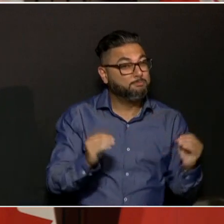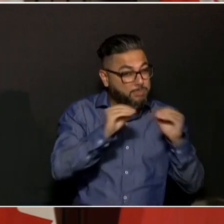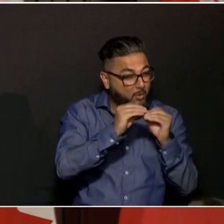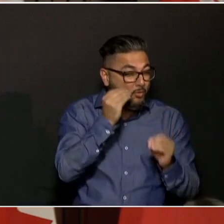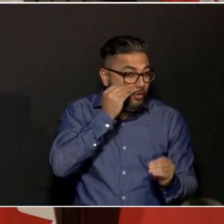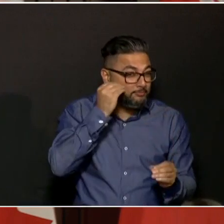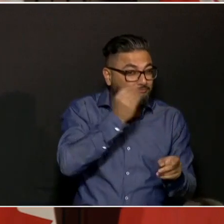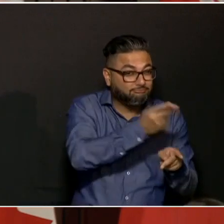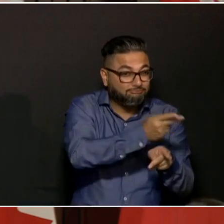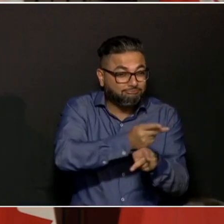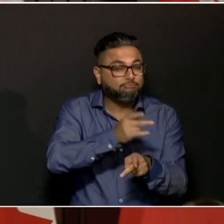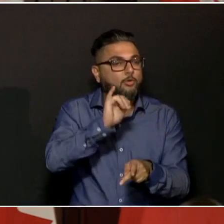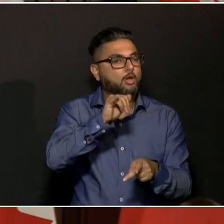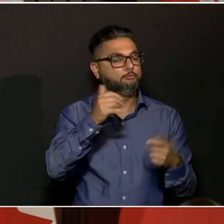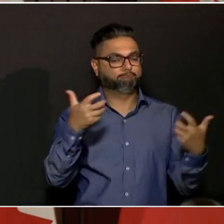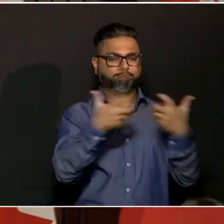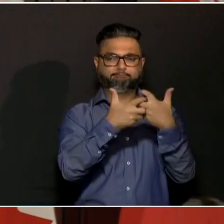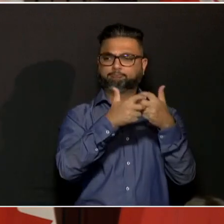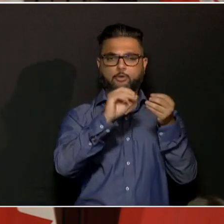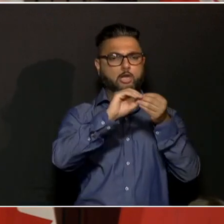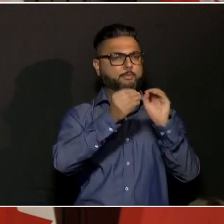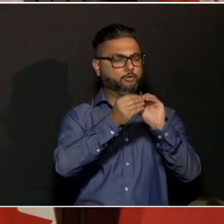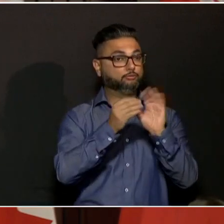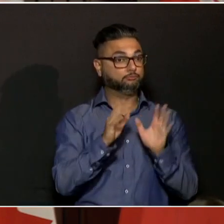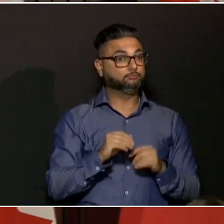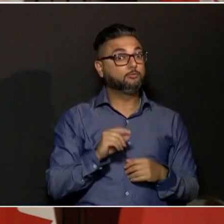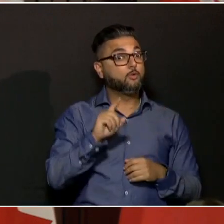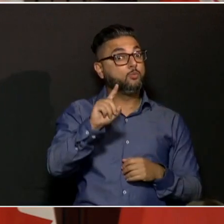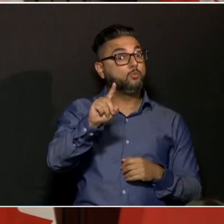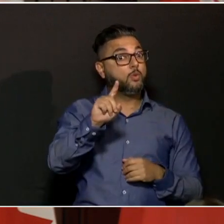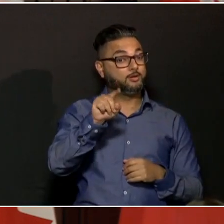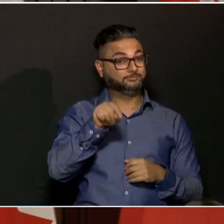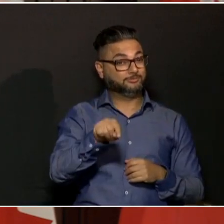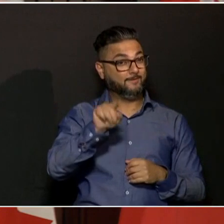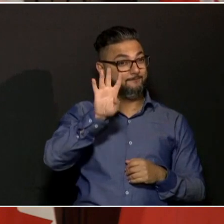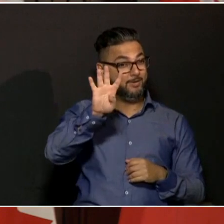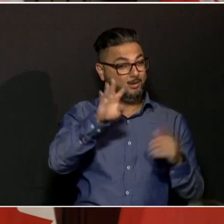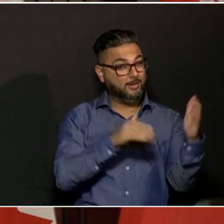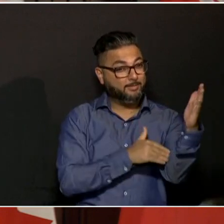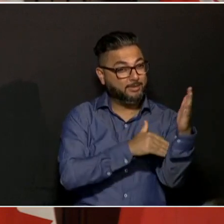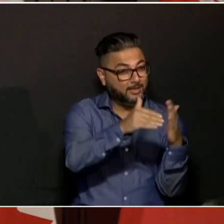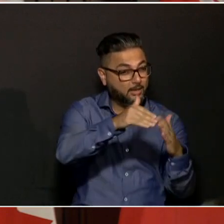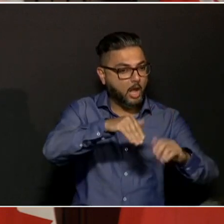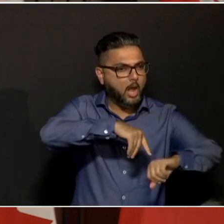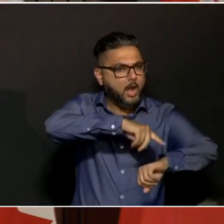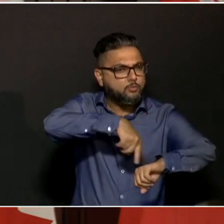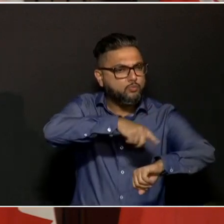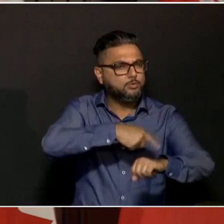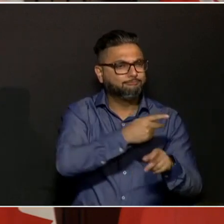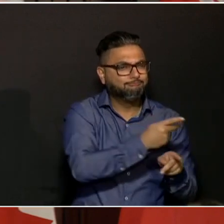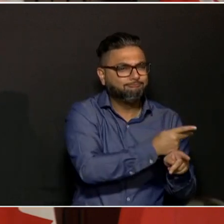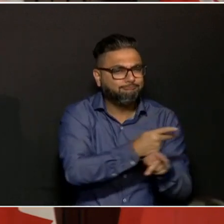more home care visits and this is an amazing visit! Number and more hours of care